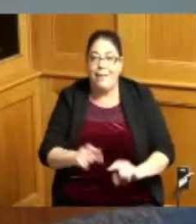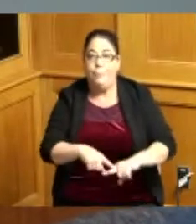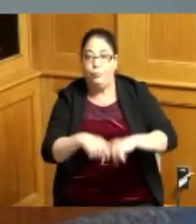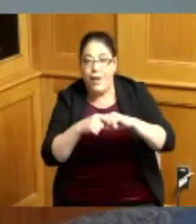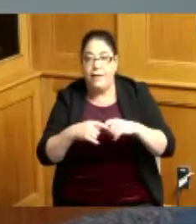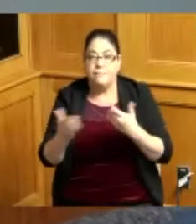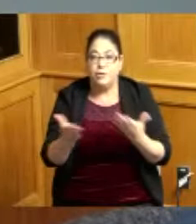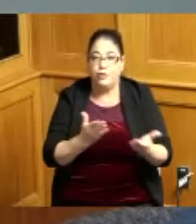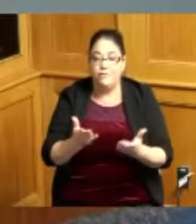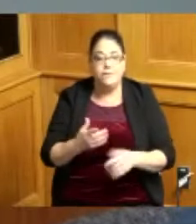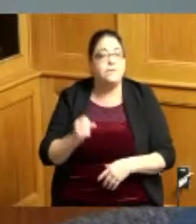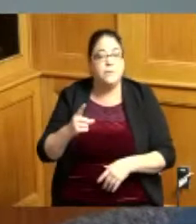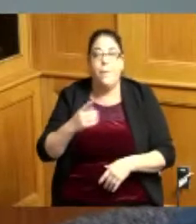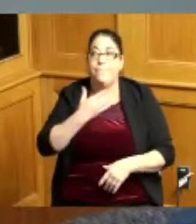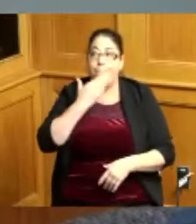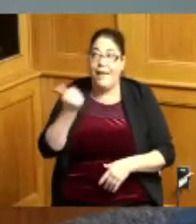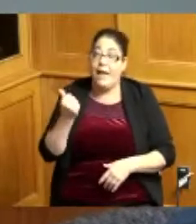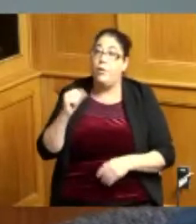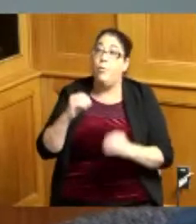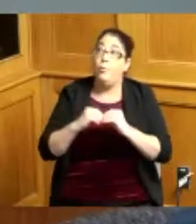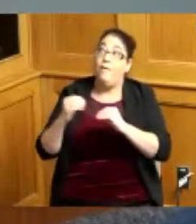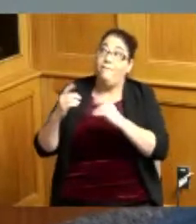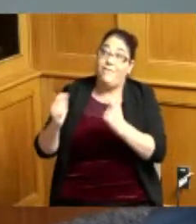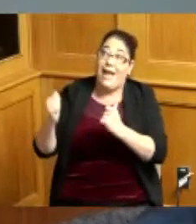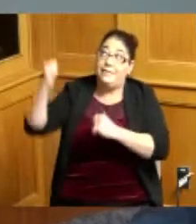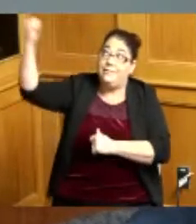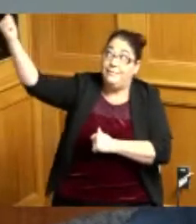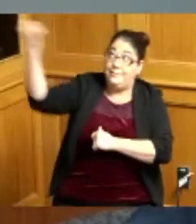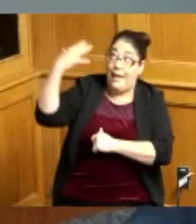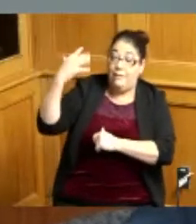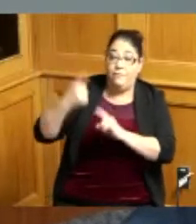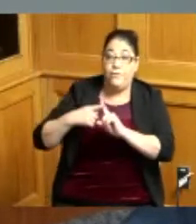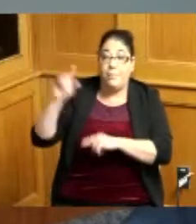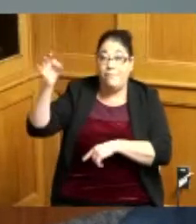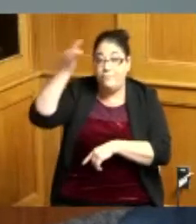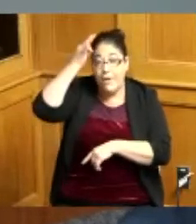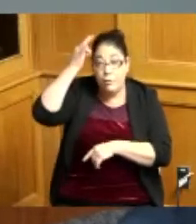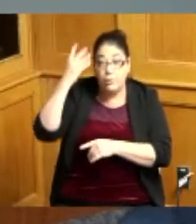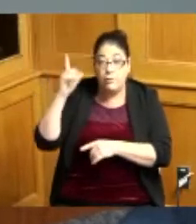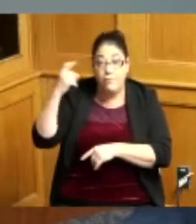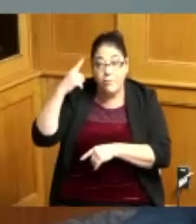quicker that the federal government sends us these dollars the quicker we'll be able to spend now